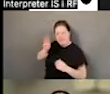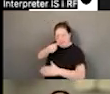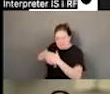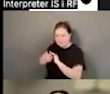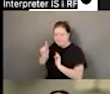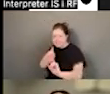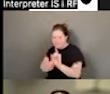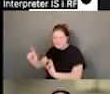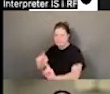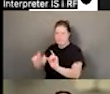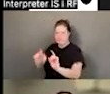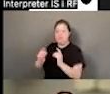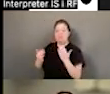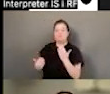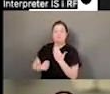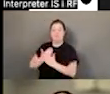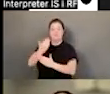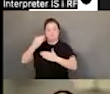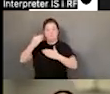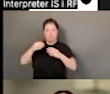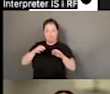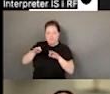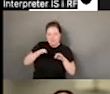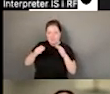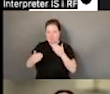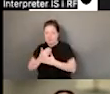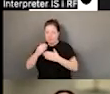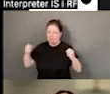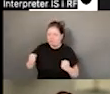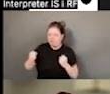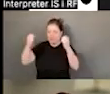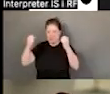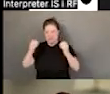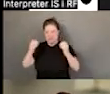out new techniques for how we could apply this criteria and practice.